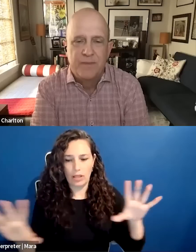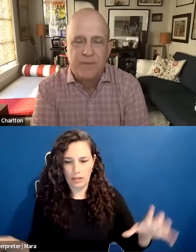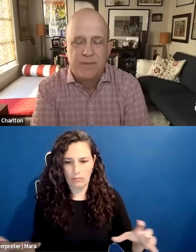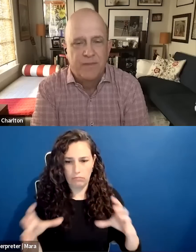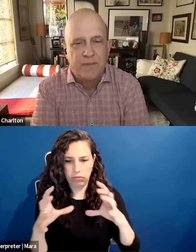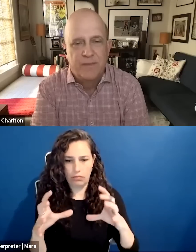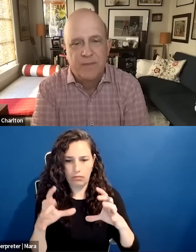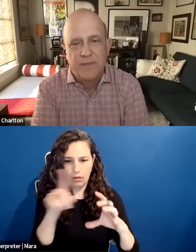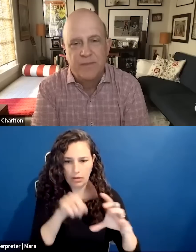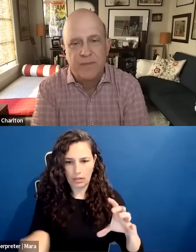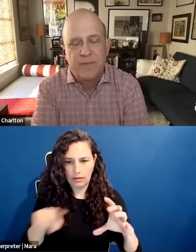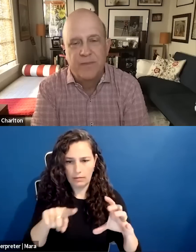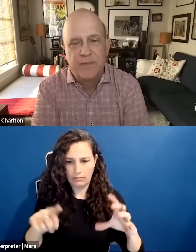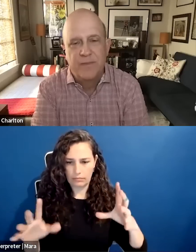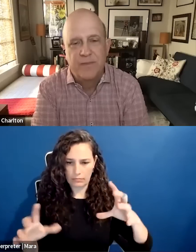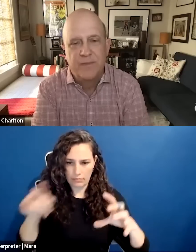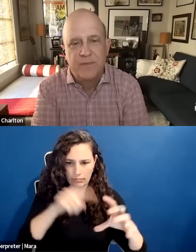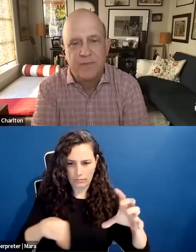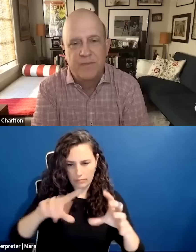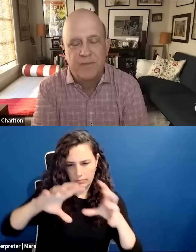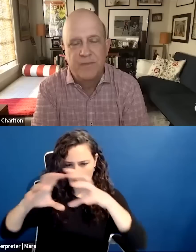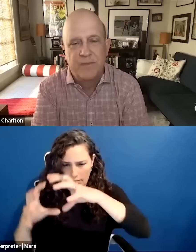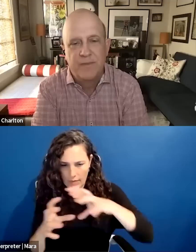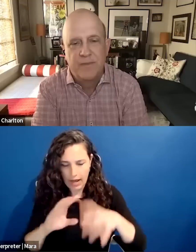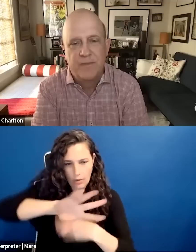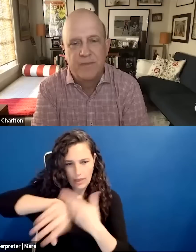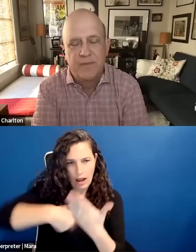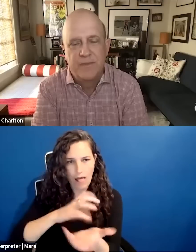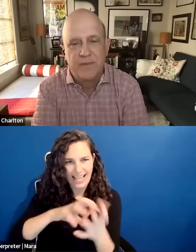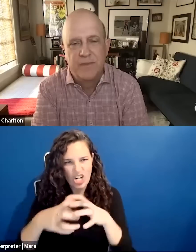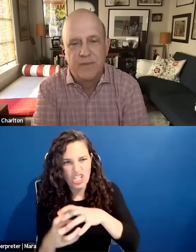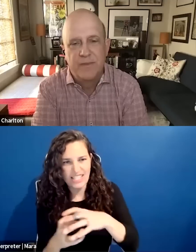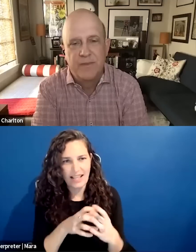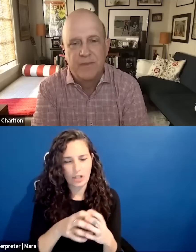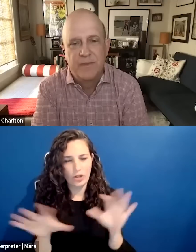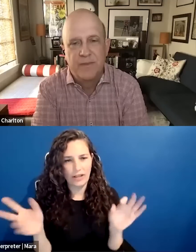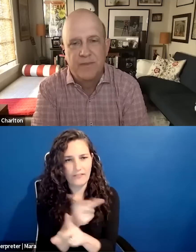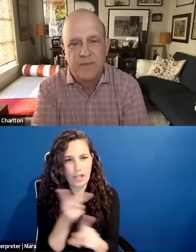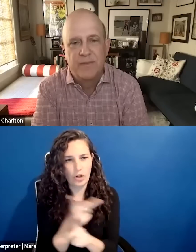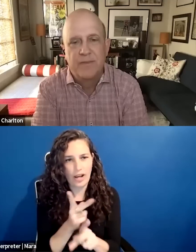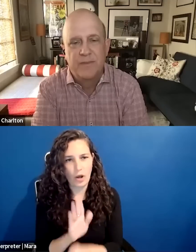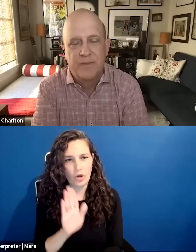that can really help you discover what is your niche and what is your brand.